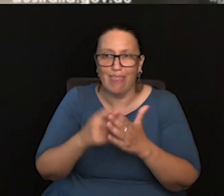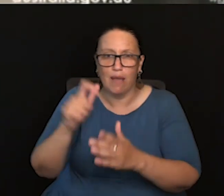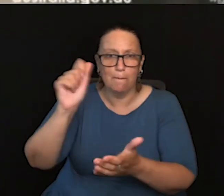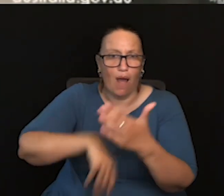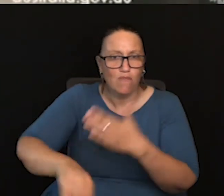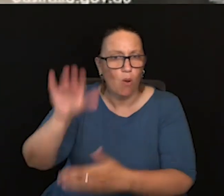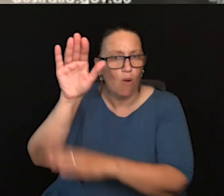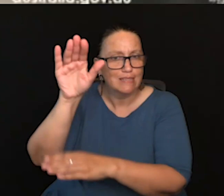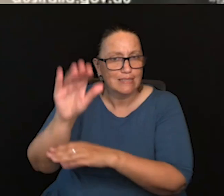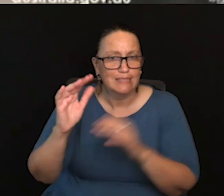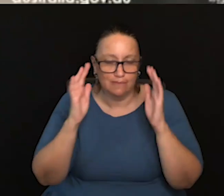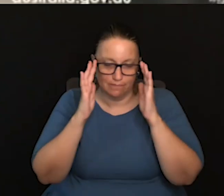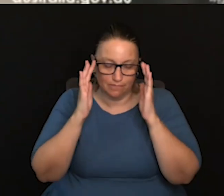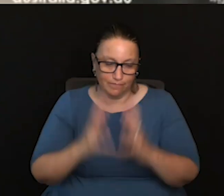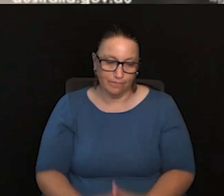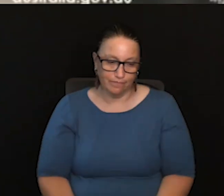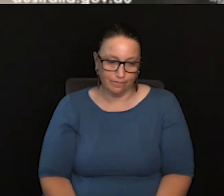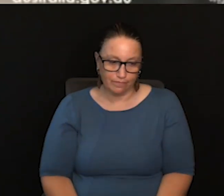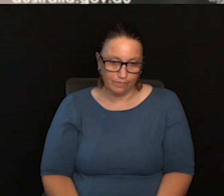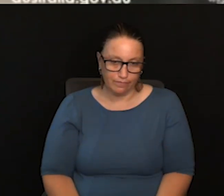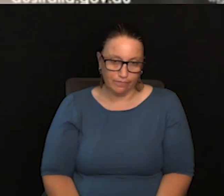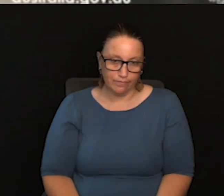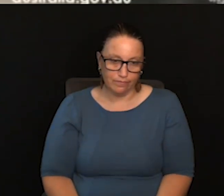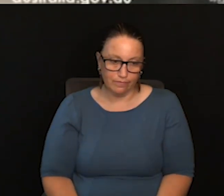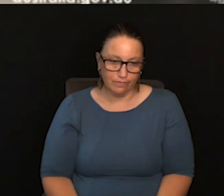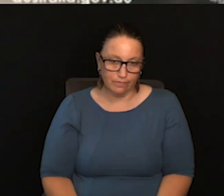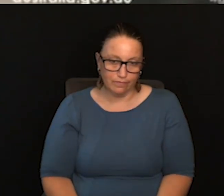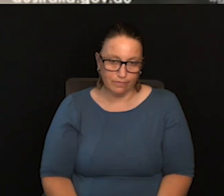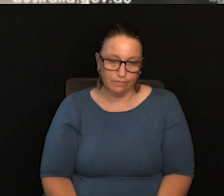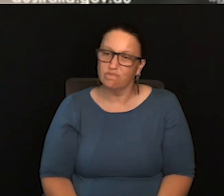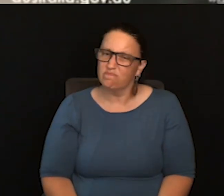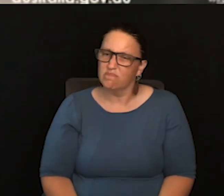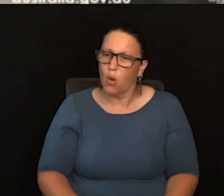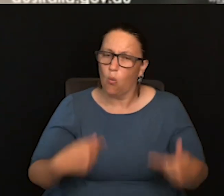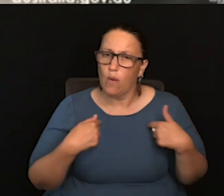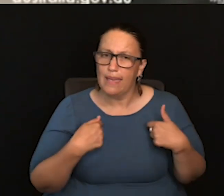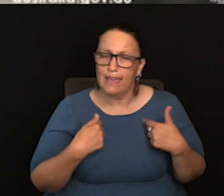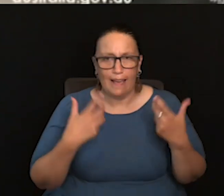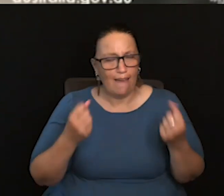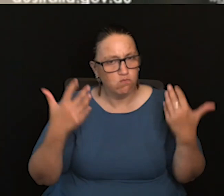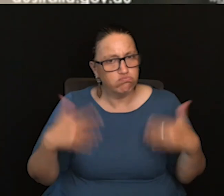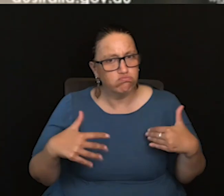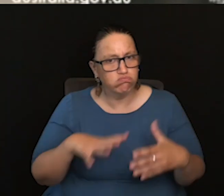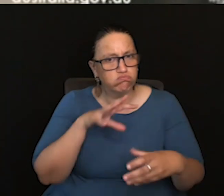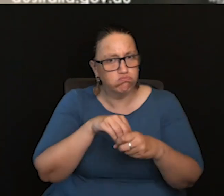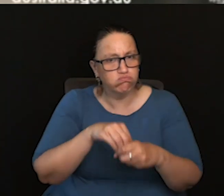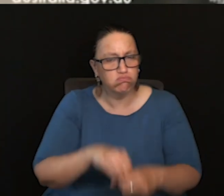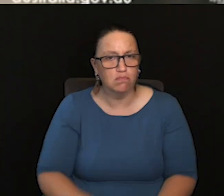And at this point in time, in particular, the TGA has been the principal avenue from the Department,